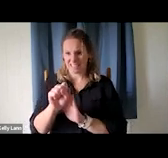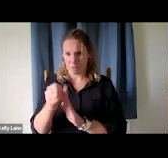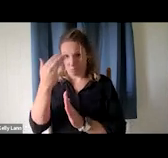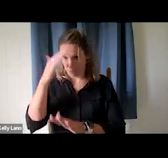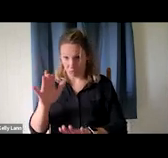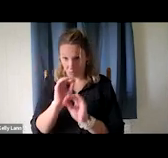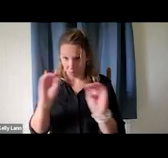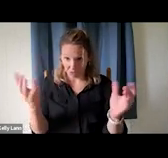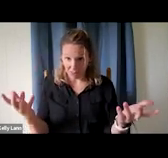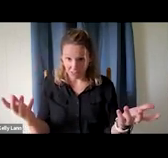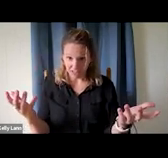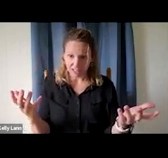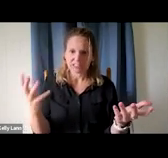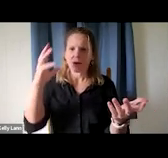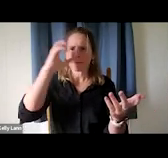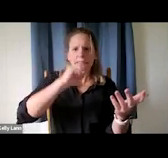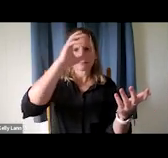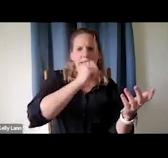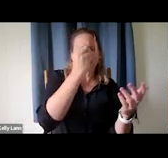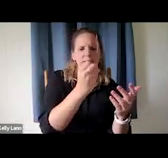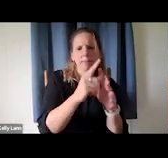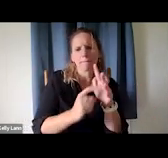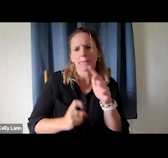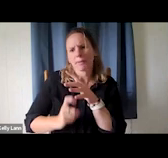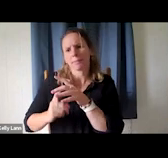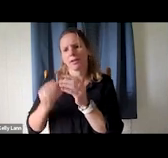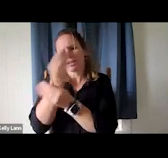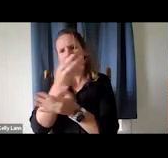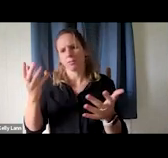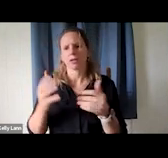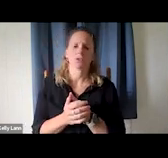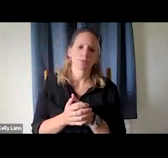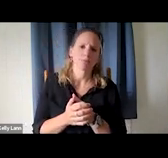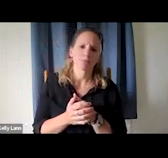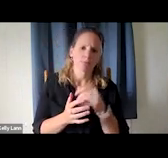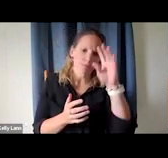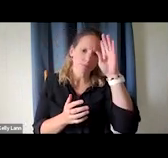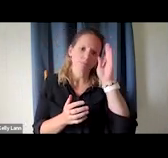So there's a just a lot missing from these examples that we could really, I think